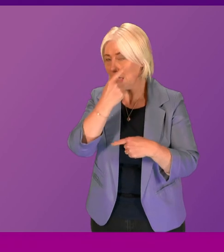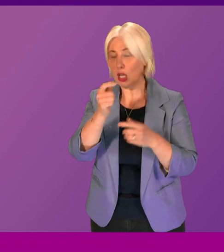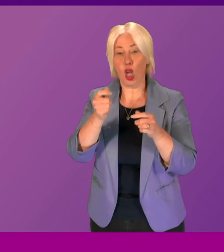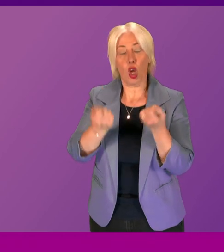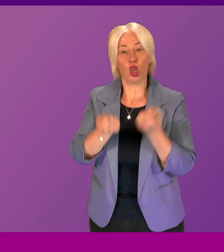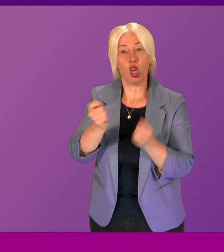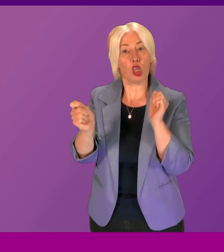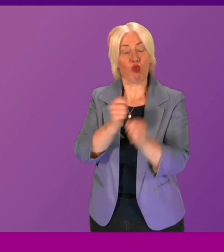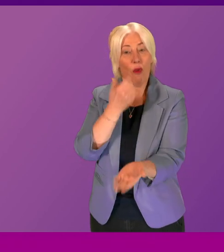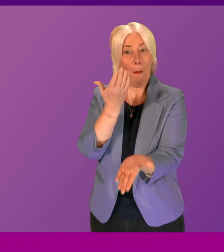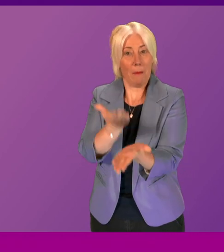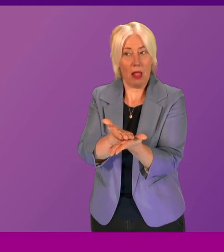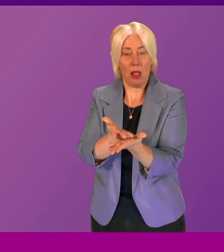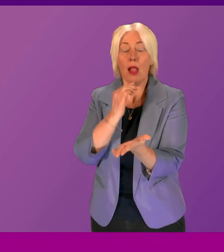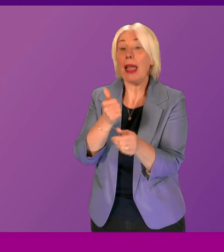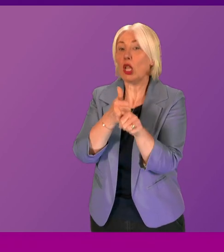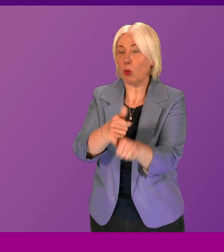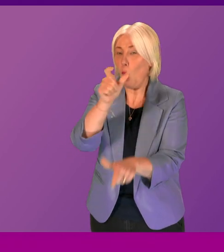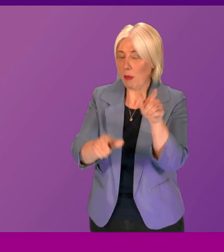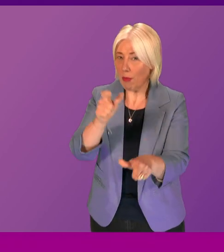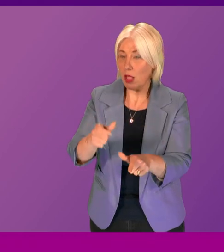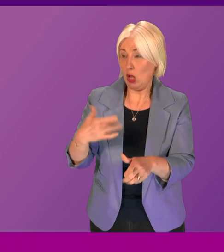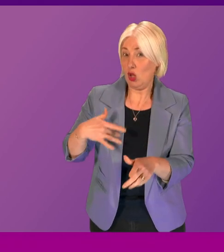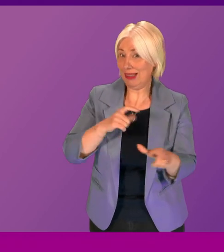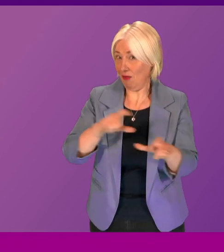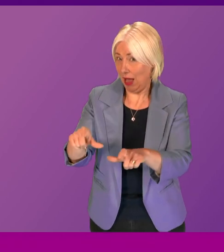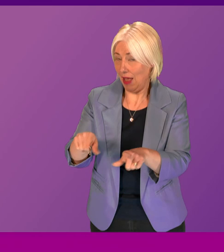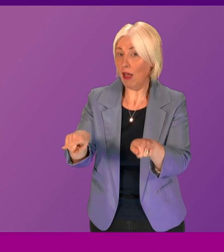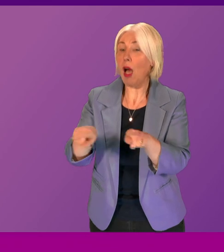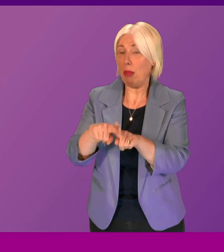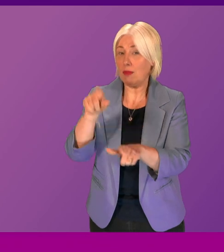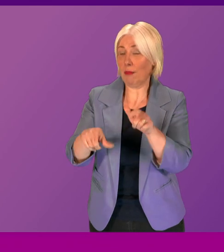major role in supporting survivors and victims of gender-based violence.